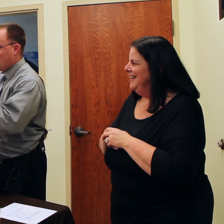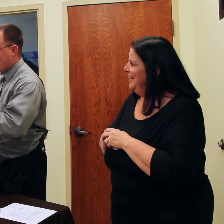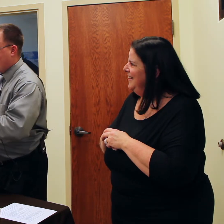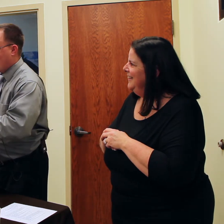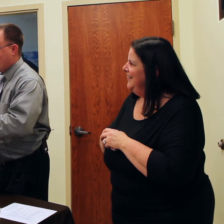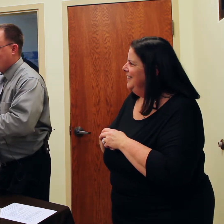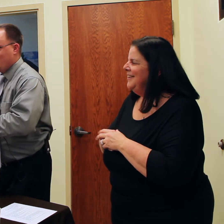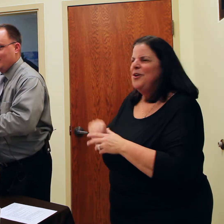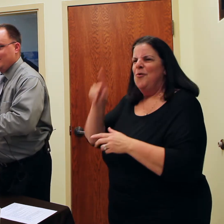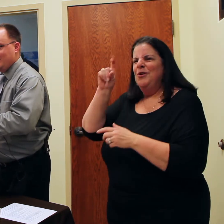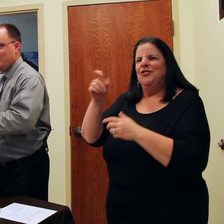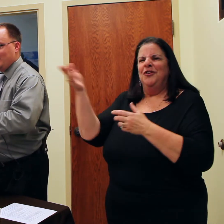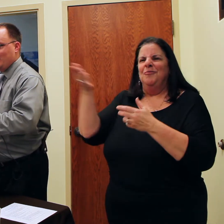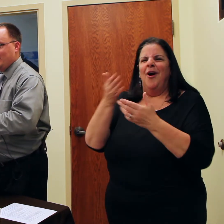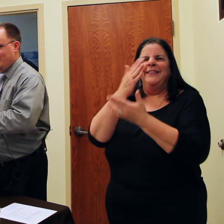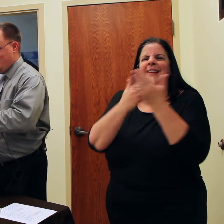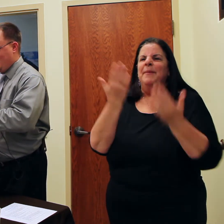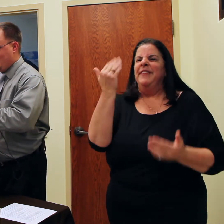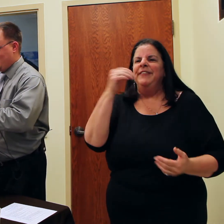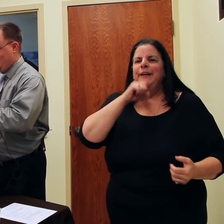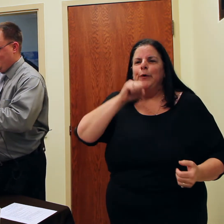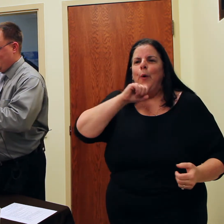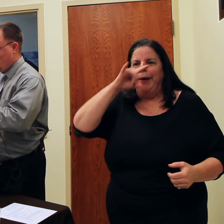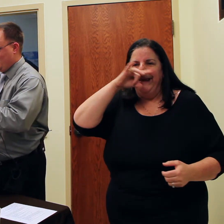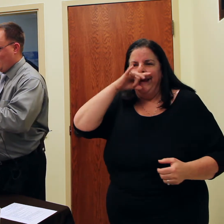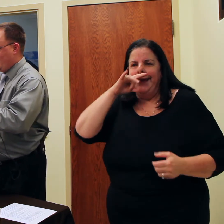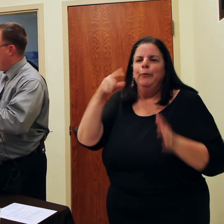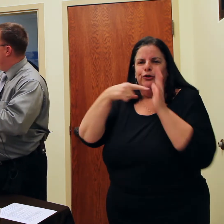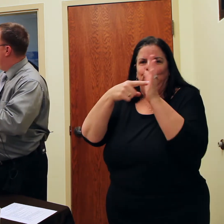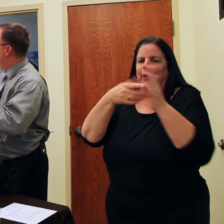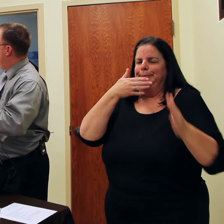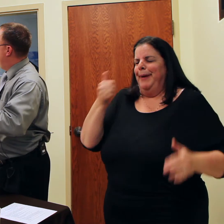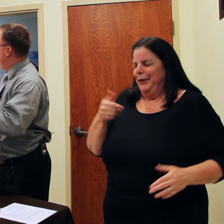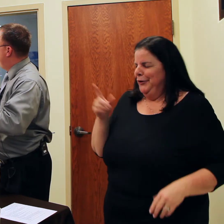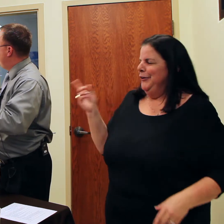Yeah, we should have brought some of these 15 year olds in here, they could have showed us the way.